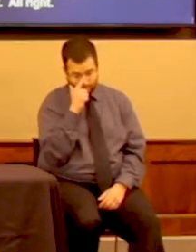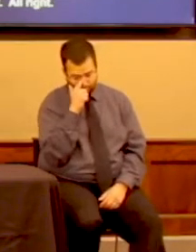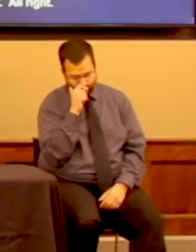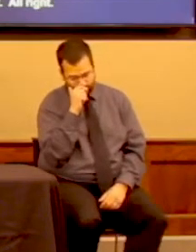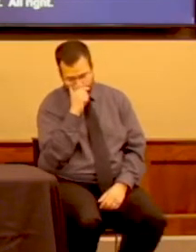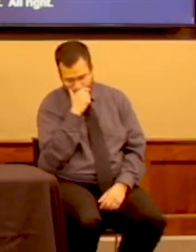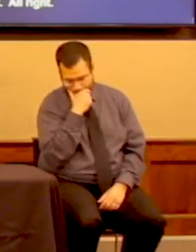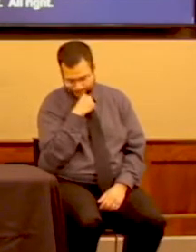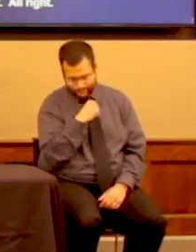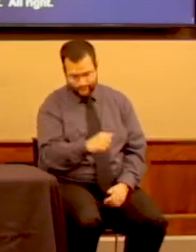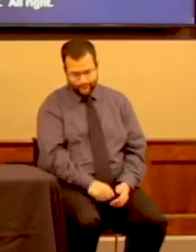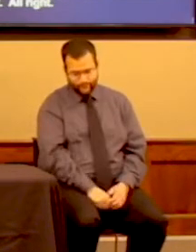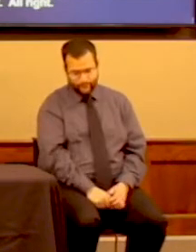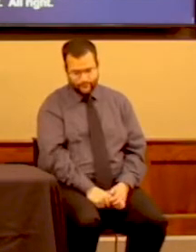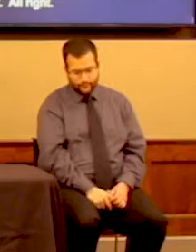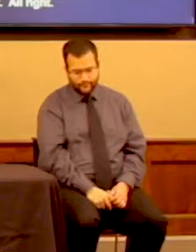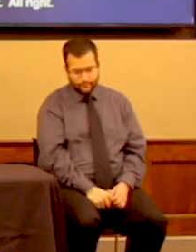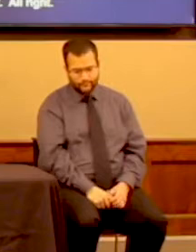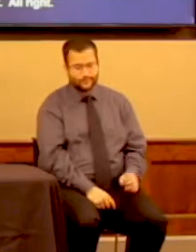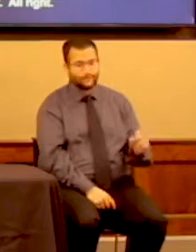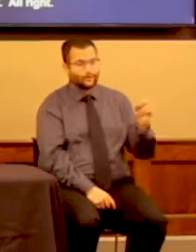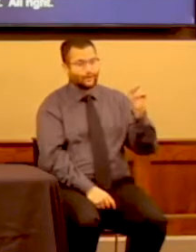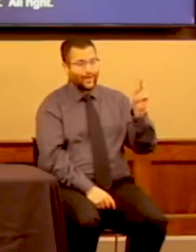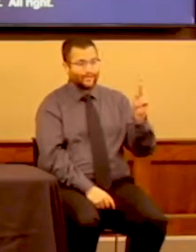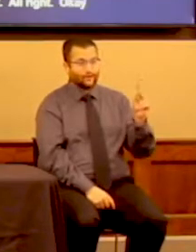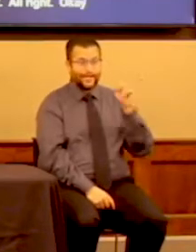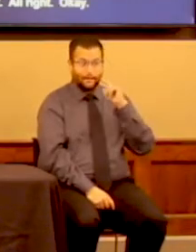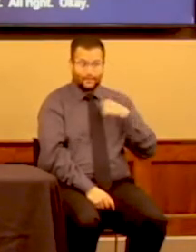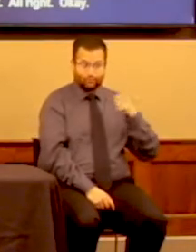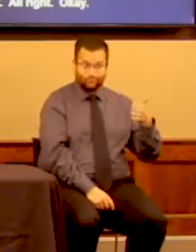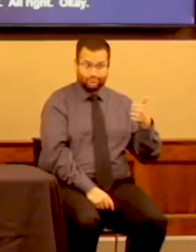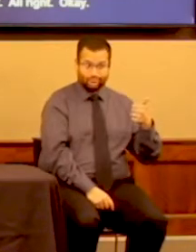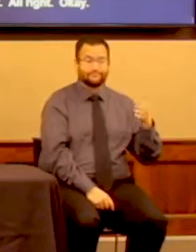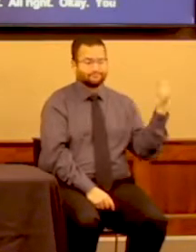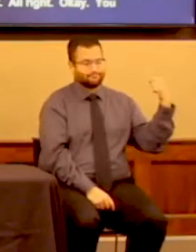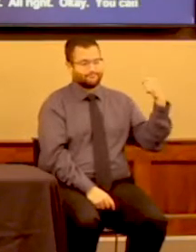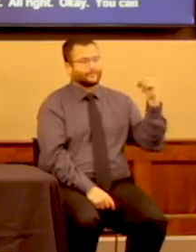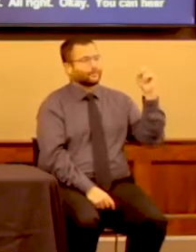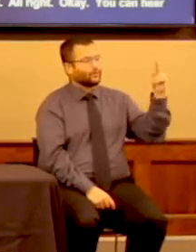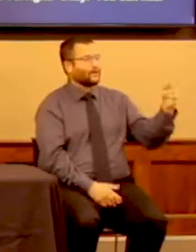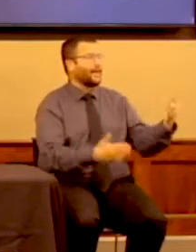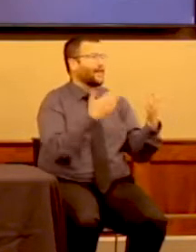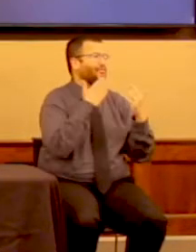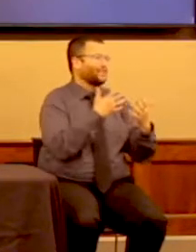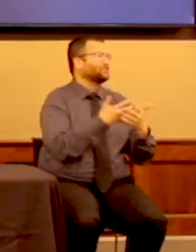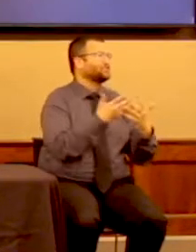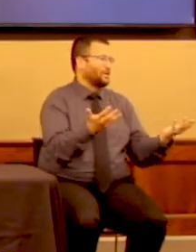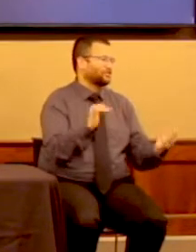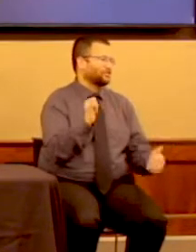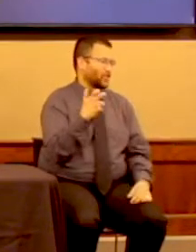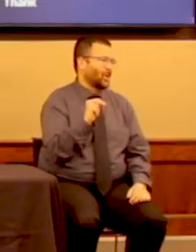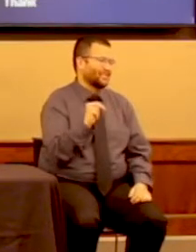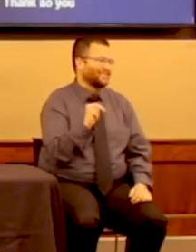okay okay you can hear me right yeah all